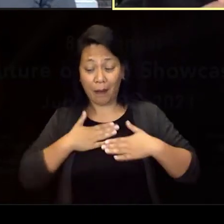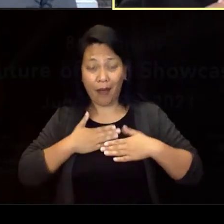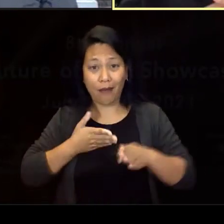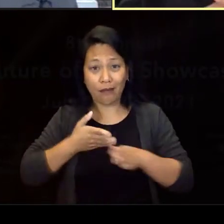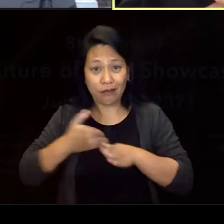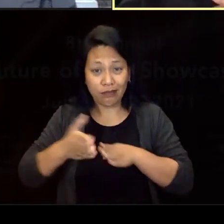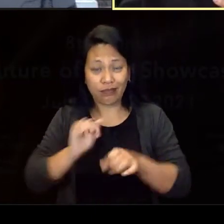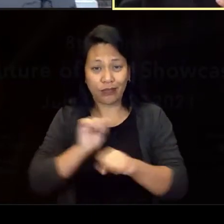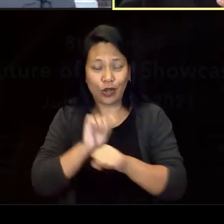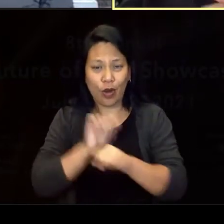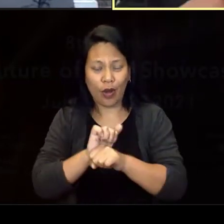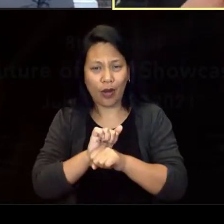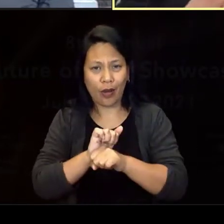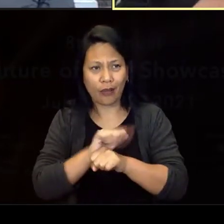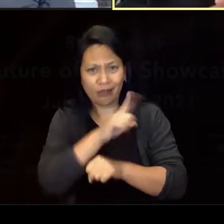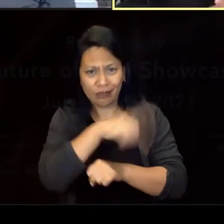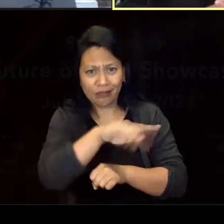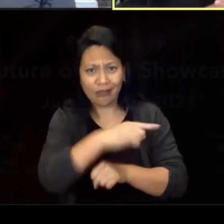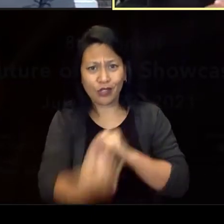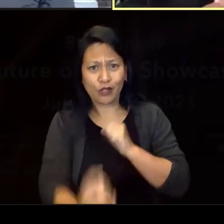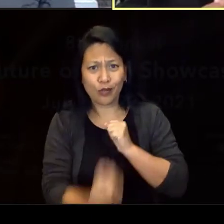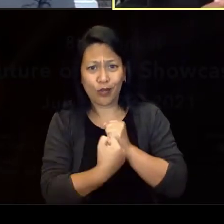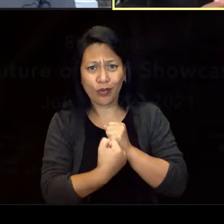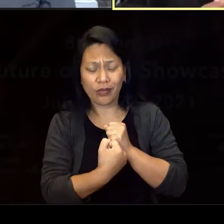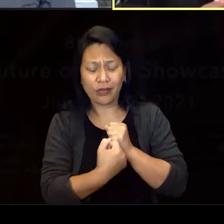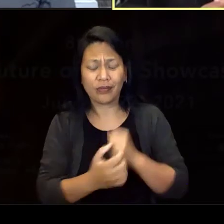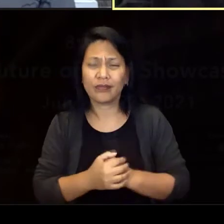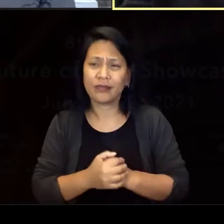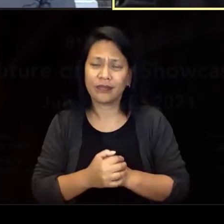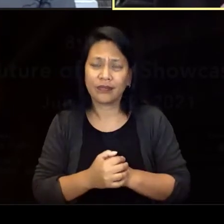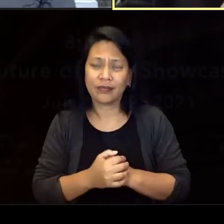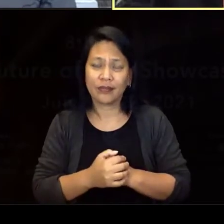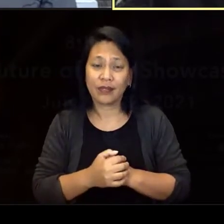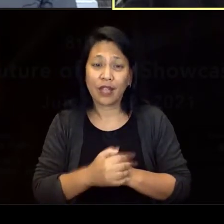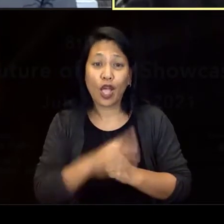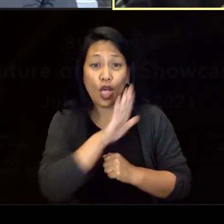Right? And so, and they're really, their success is based on yours.